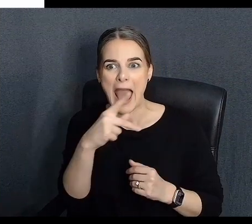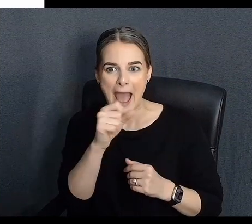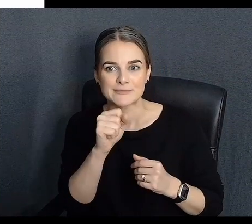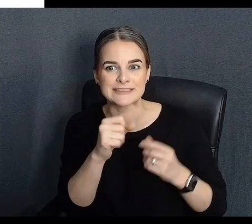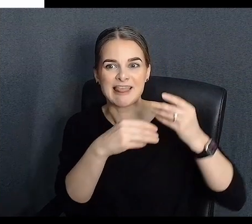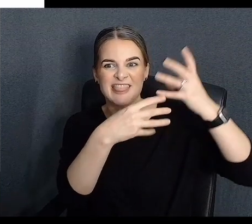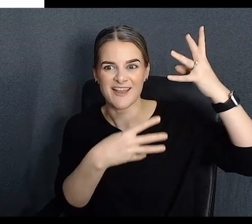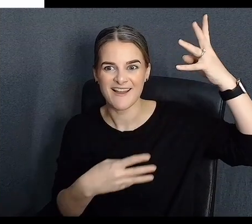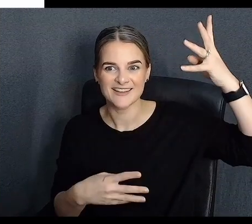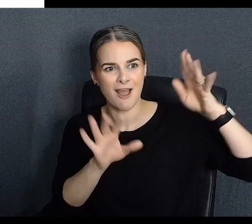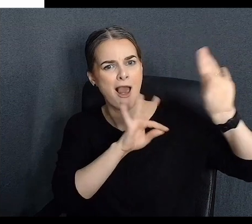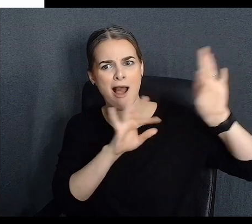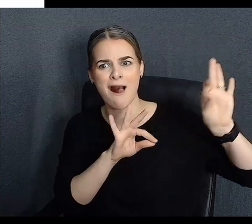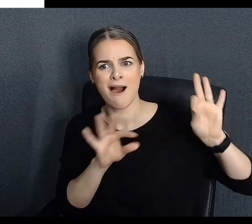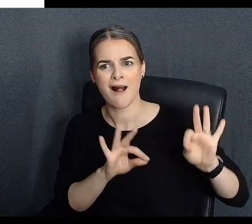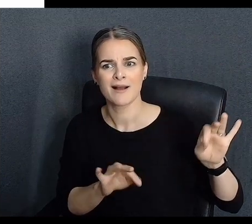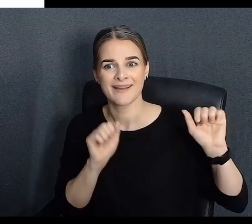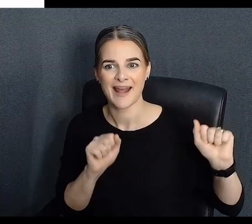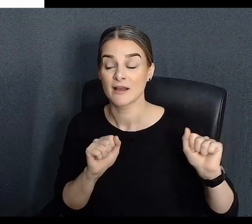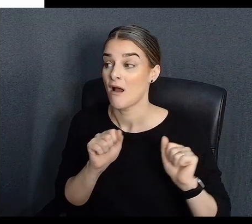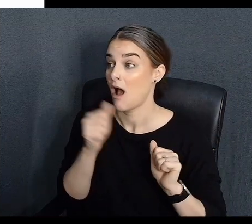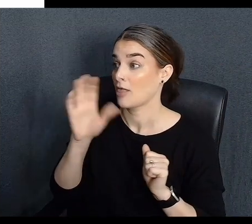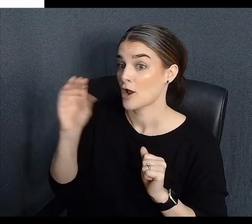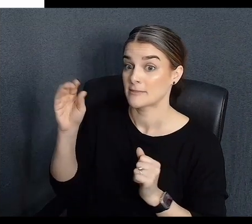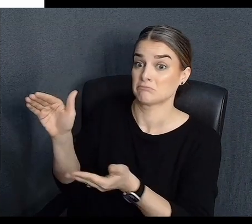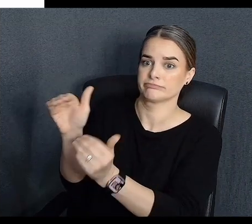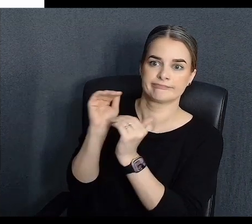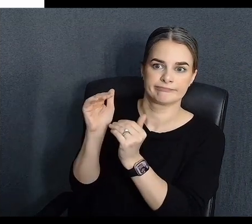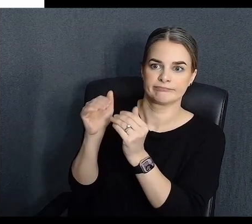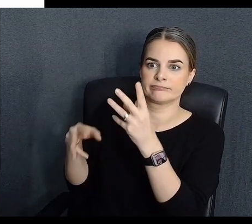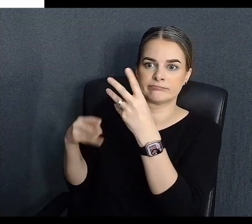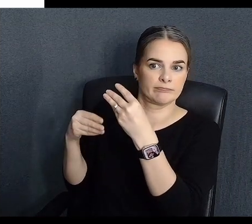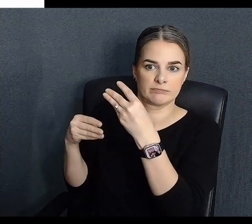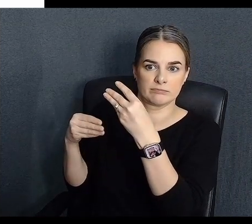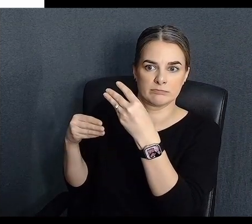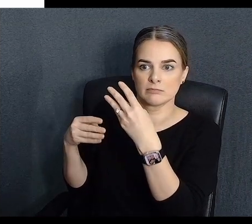Other companies are going to be limited in that they're only going to sell you an iPad, or have